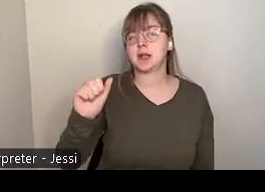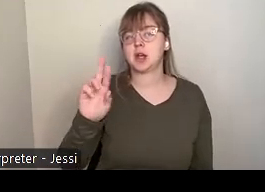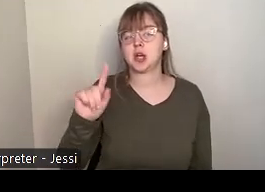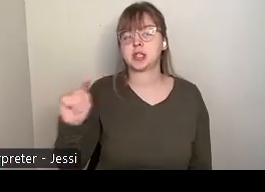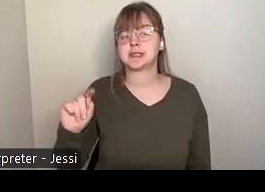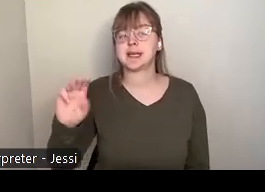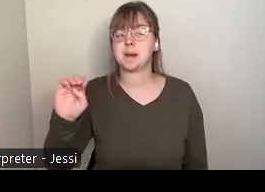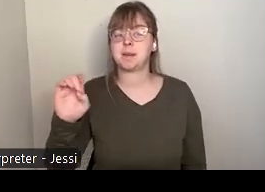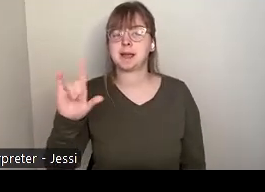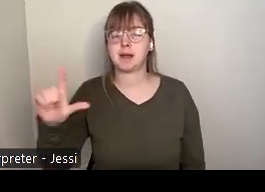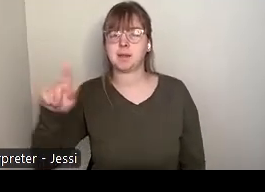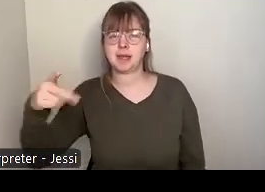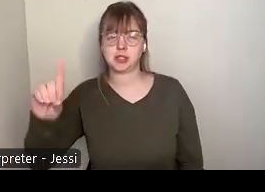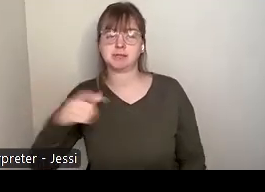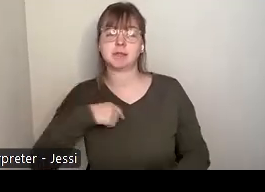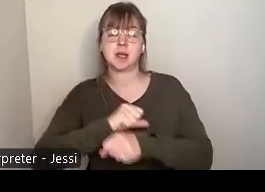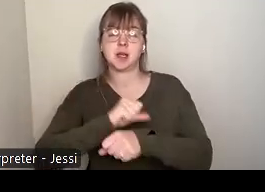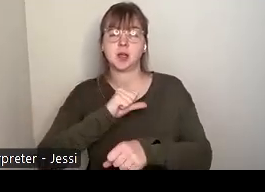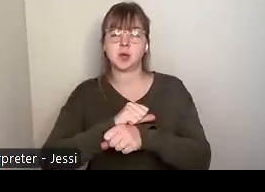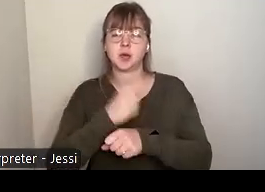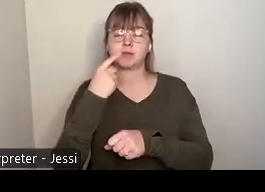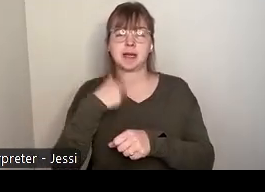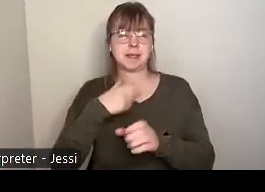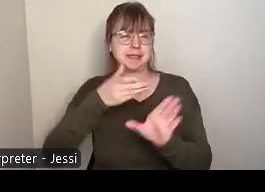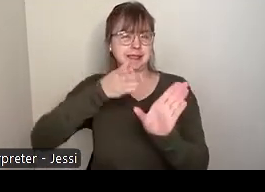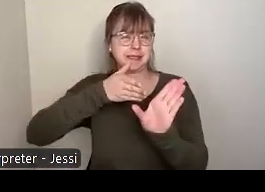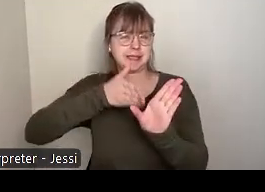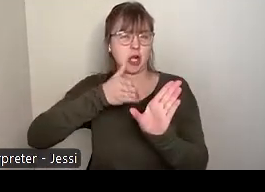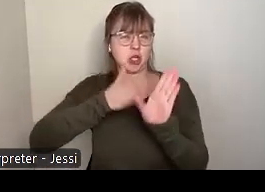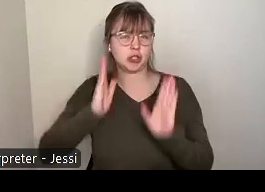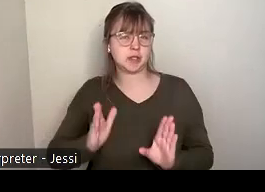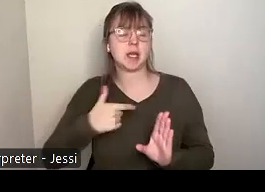behavioral health and wellness and I work in our Outpatient Clinic with young children and